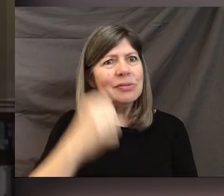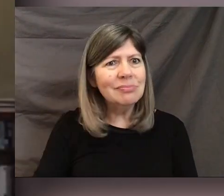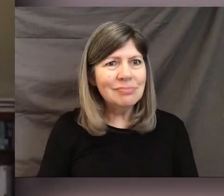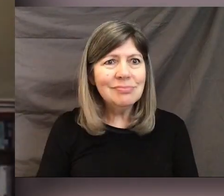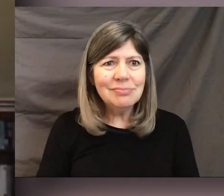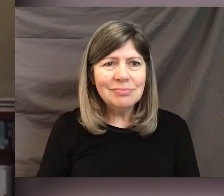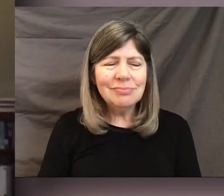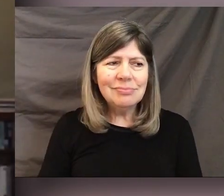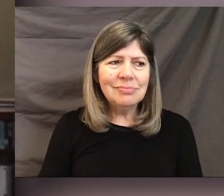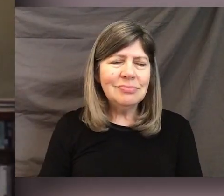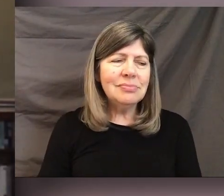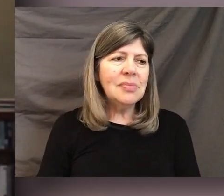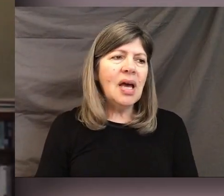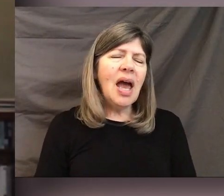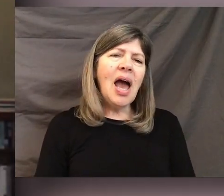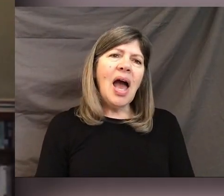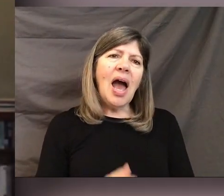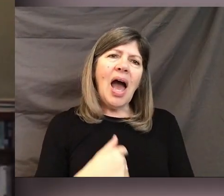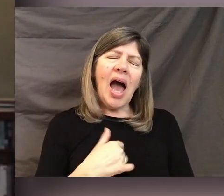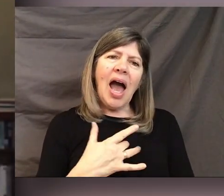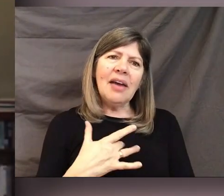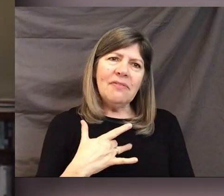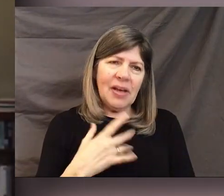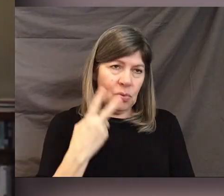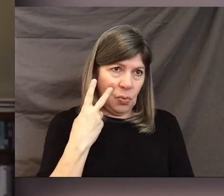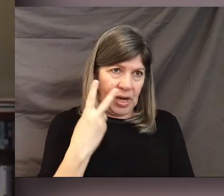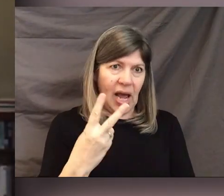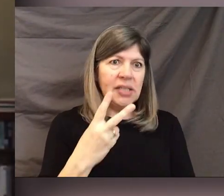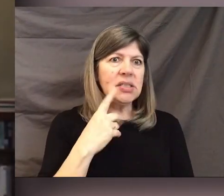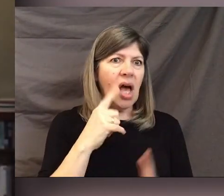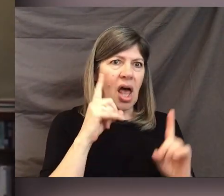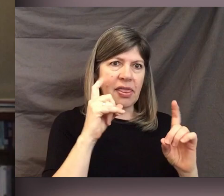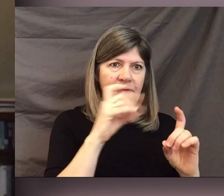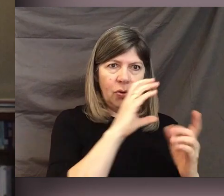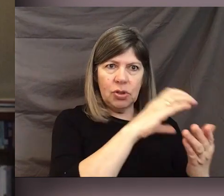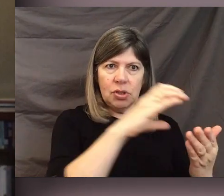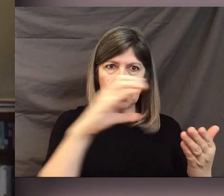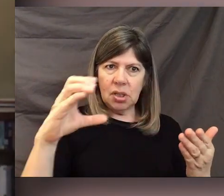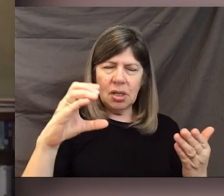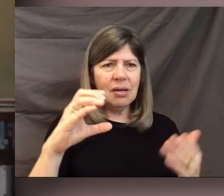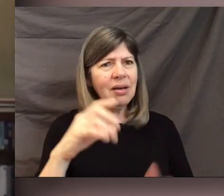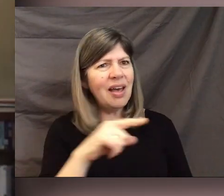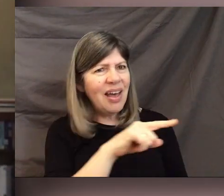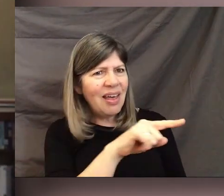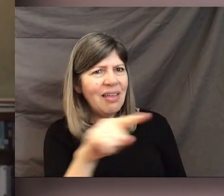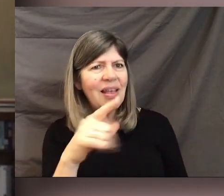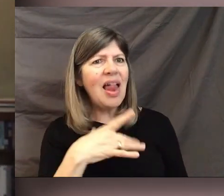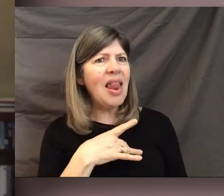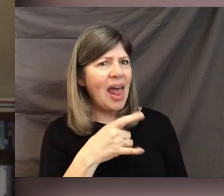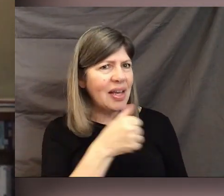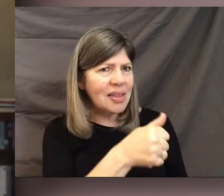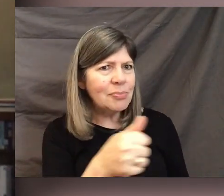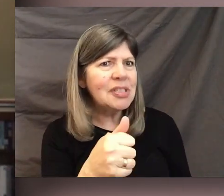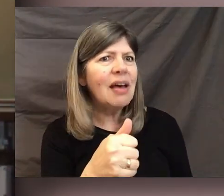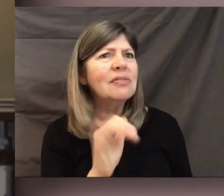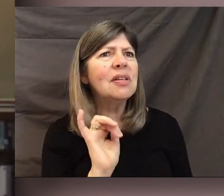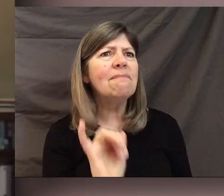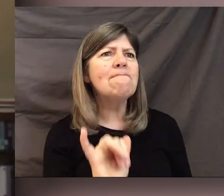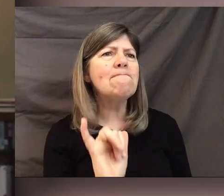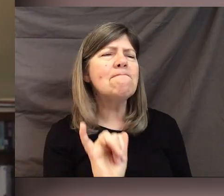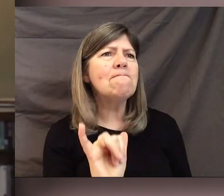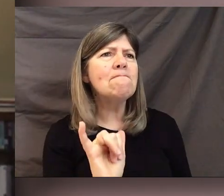I felt like, in the photos, many of them really like themselves. Like, oh, these folks really know who they are